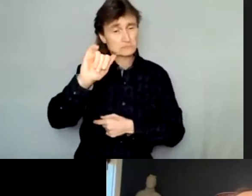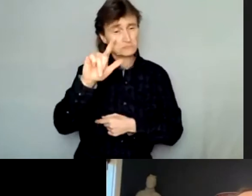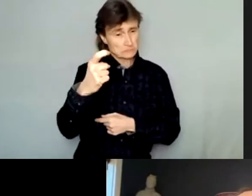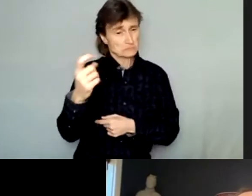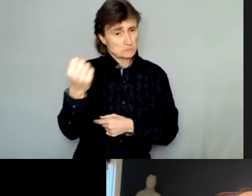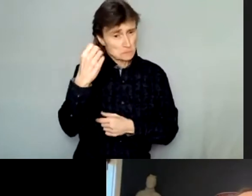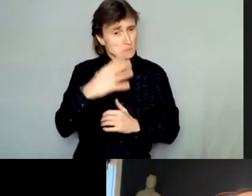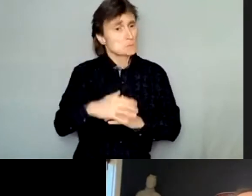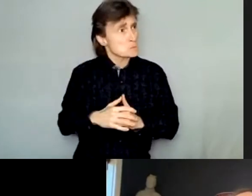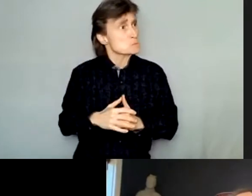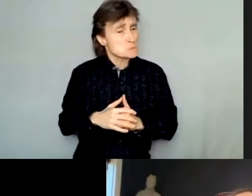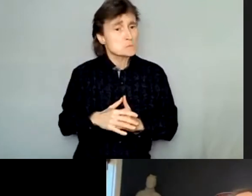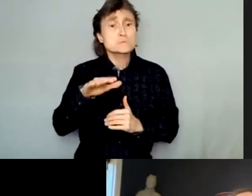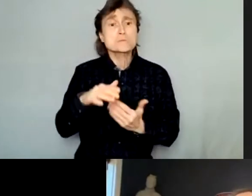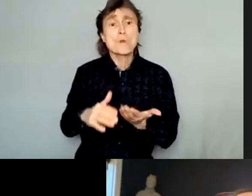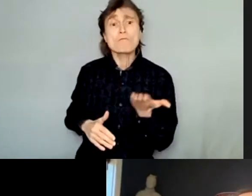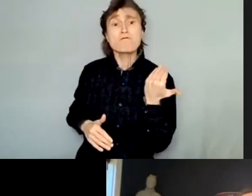because we were in lockdown.